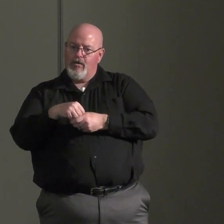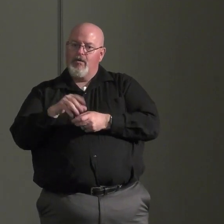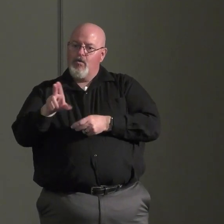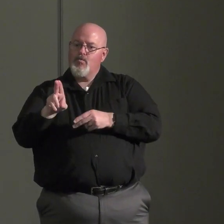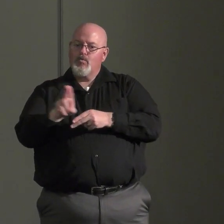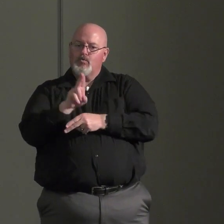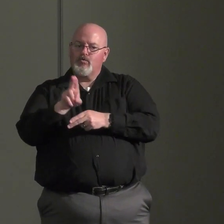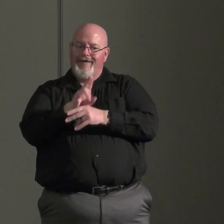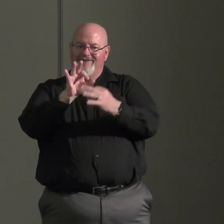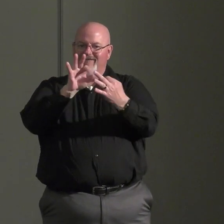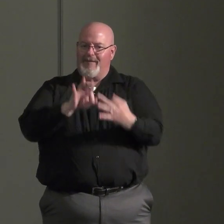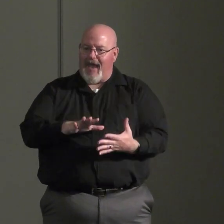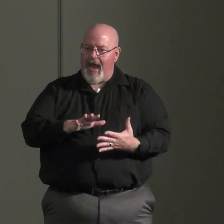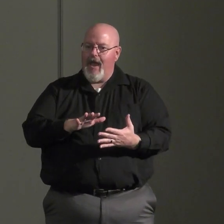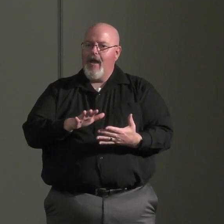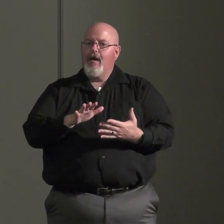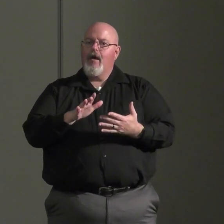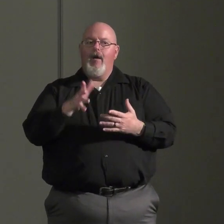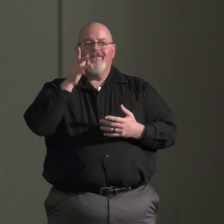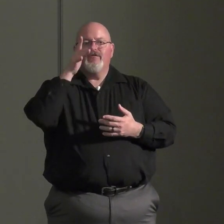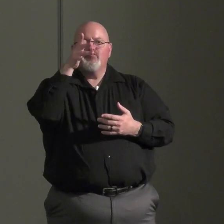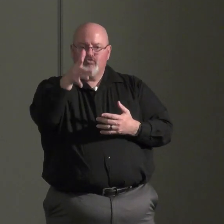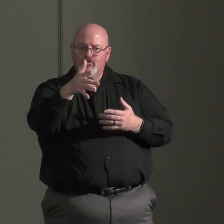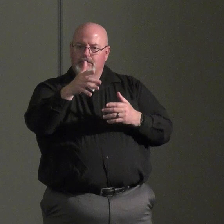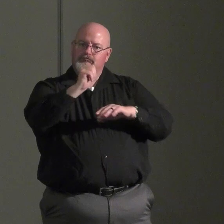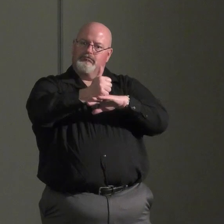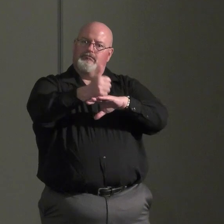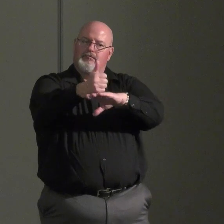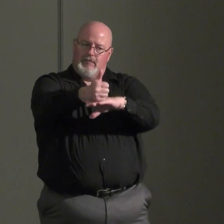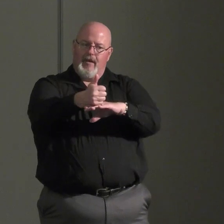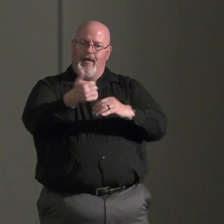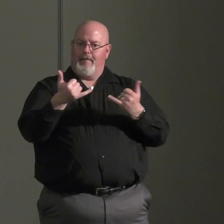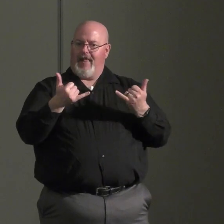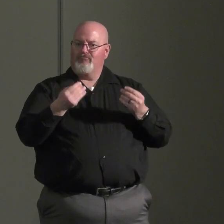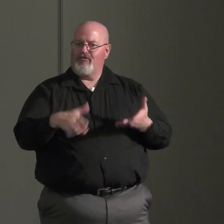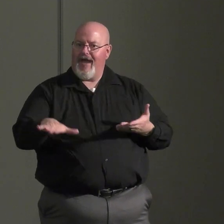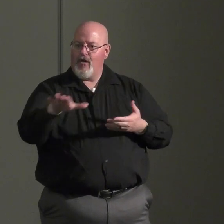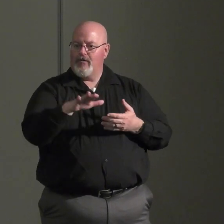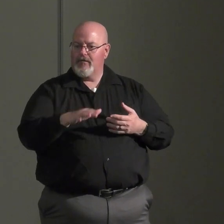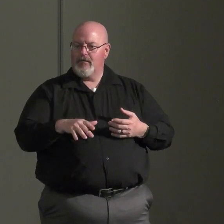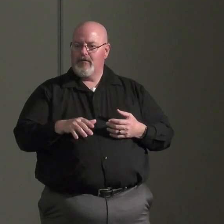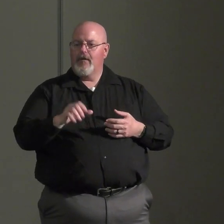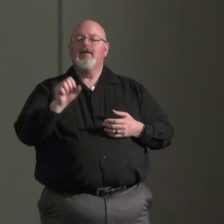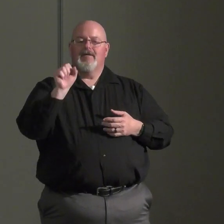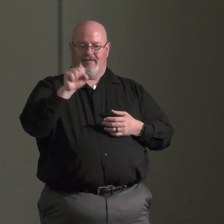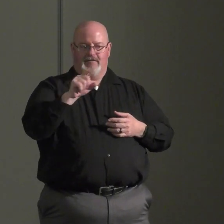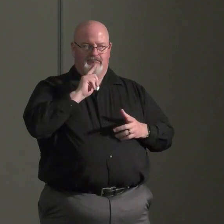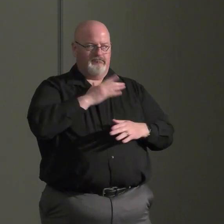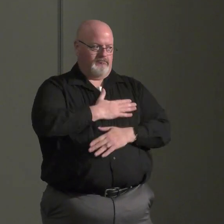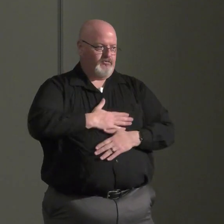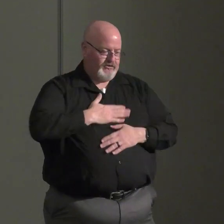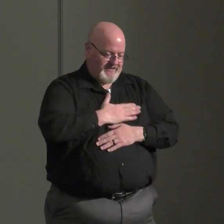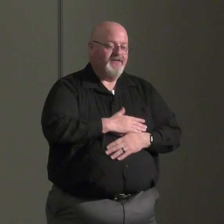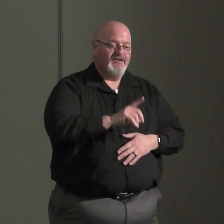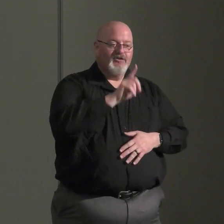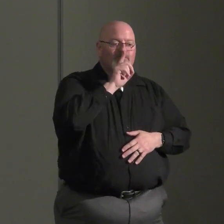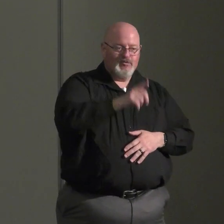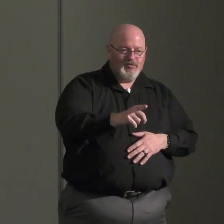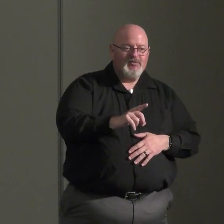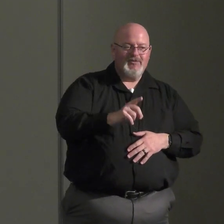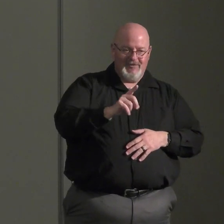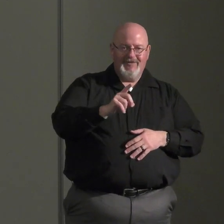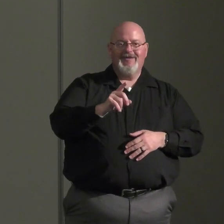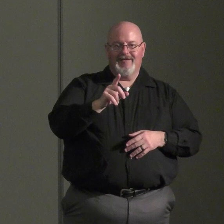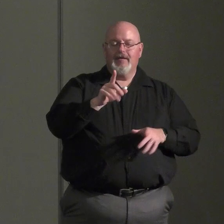feedback of future renditions of the playground. >> OLENKA: I appreciate that. It is true to get